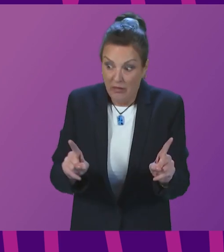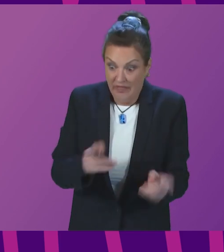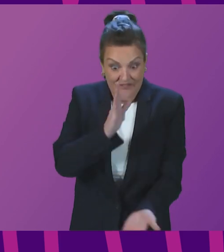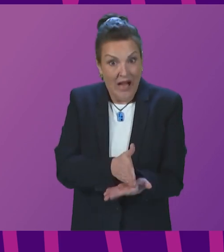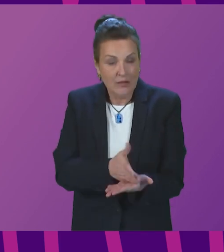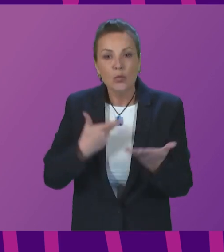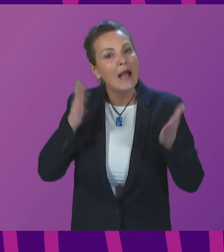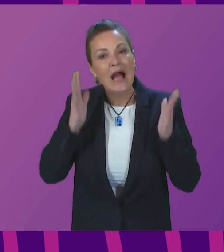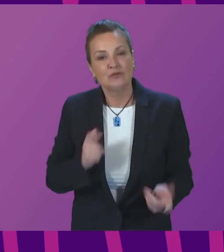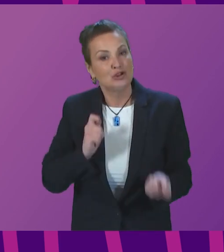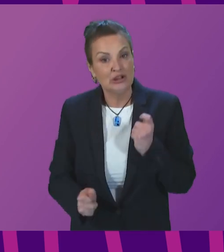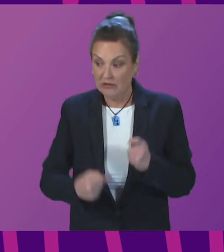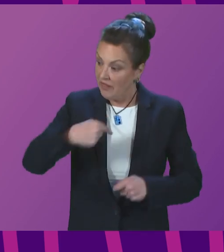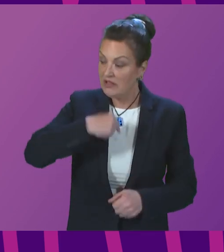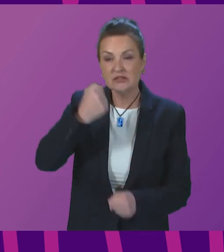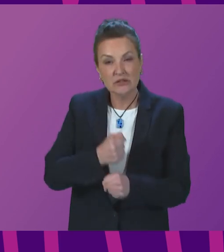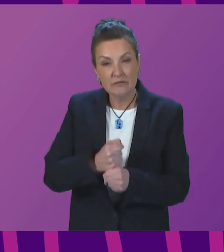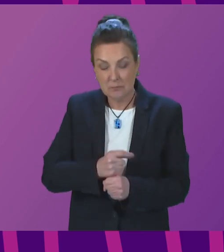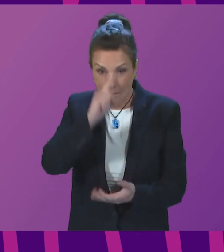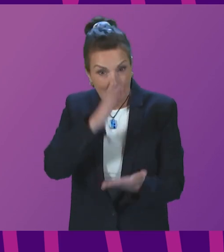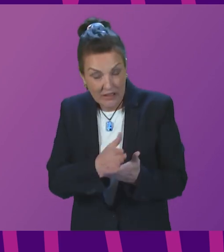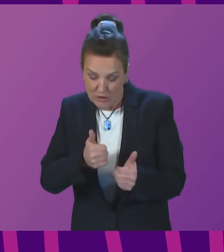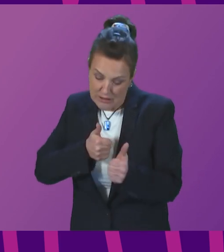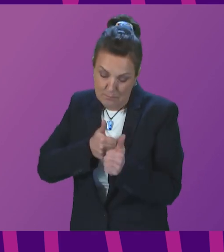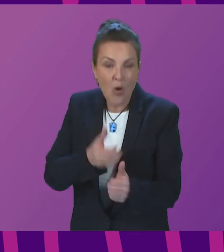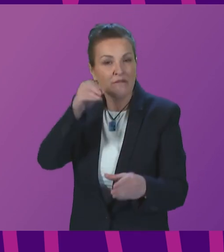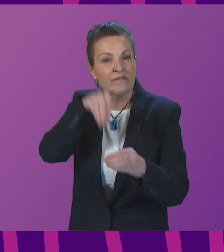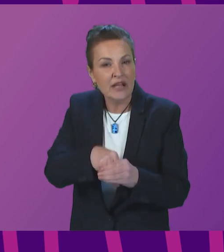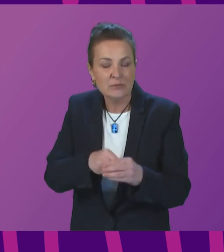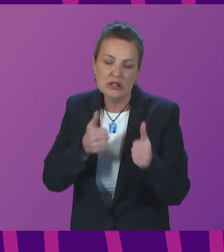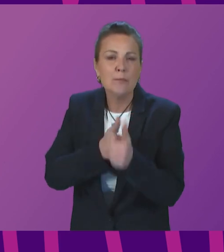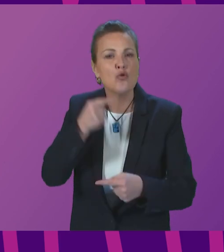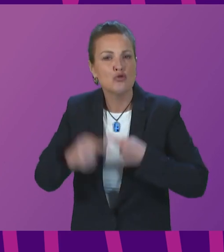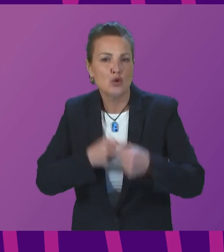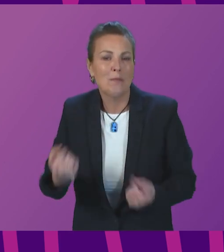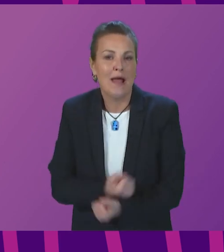For this Government, the investment in and support of renewables is a crucial part of that.